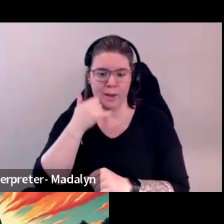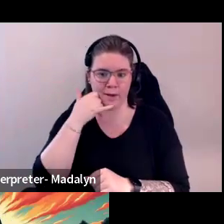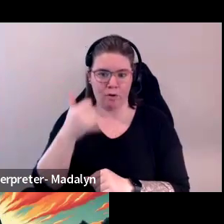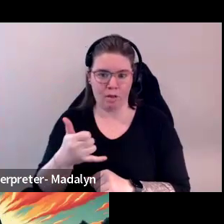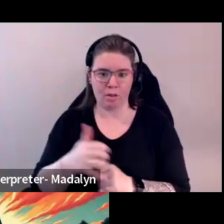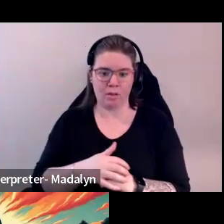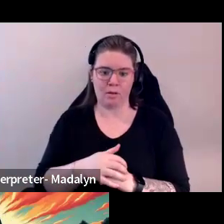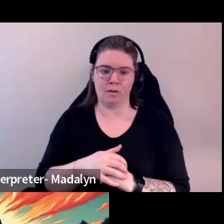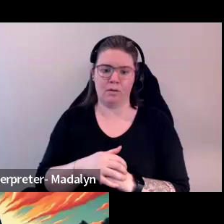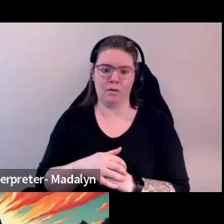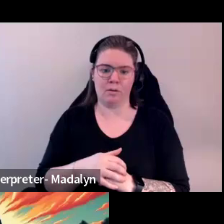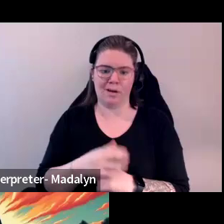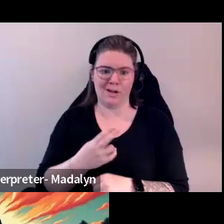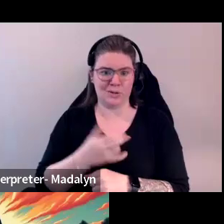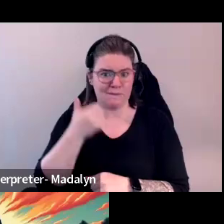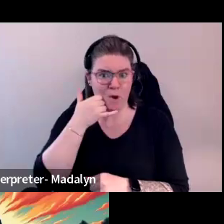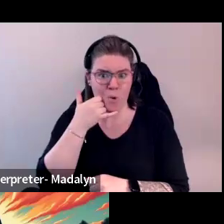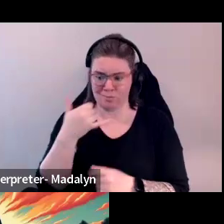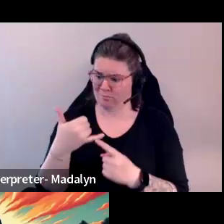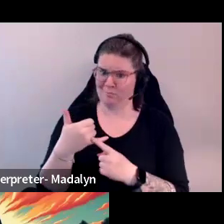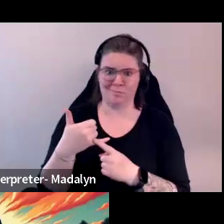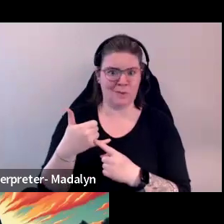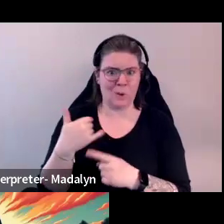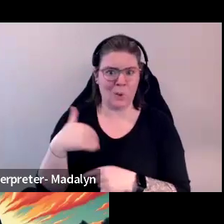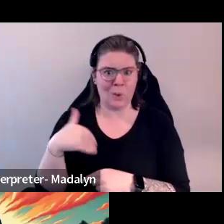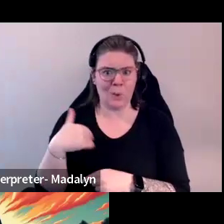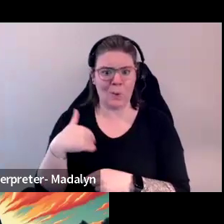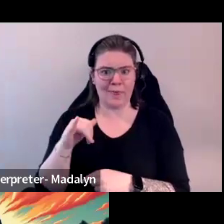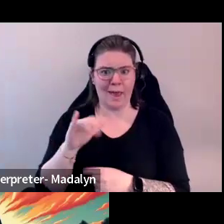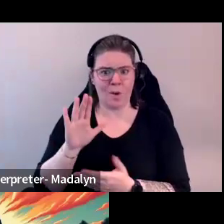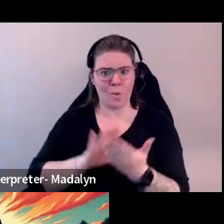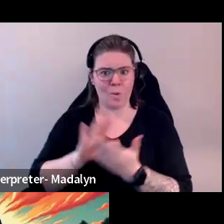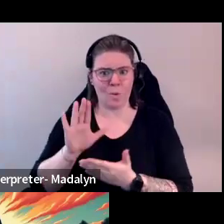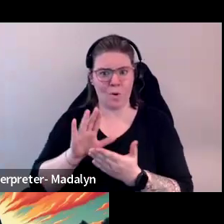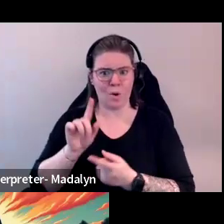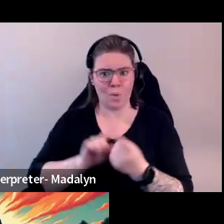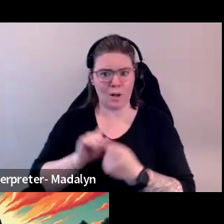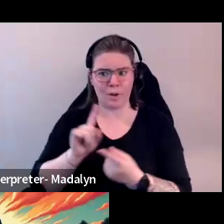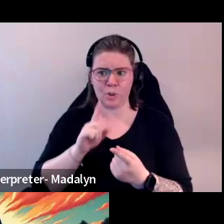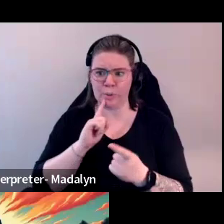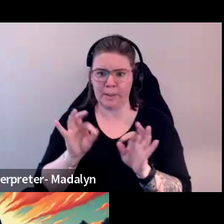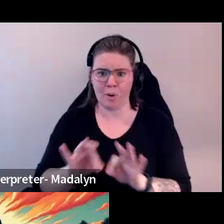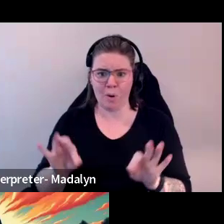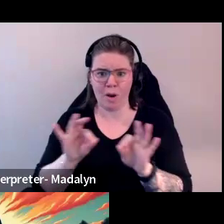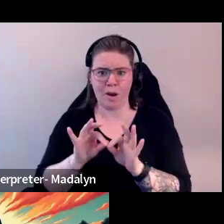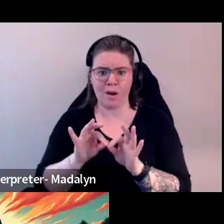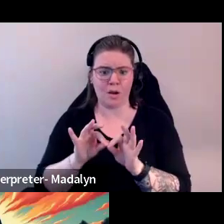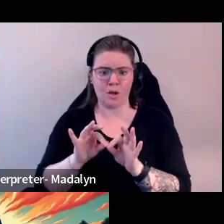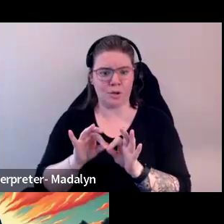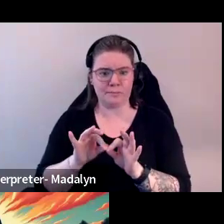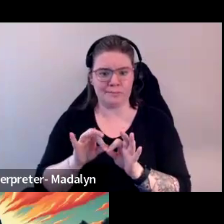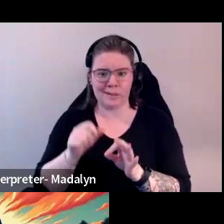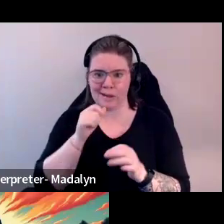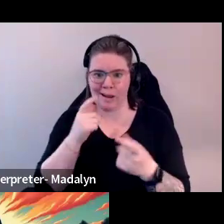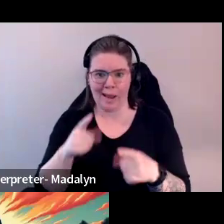Tom Olin: I use the phone. The phone is really, it's that one on one thing that is really, really important that you don't get anywhere else, you know.